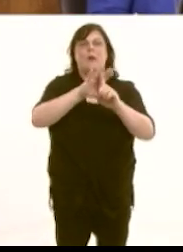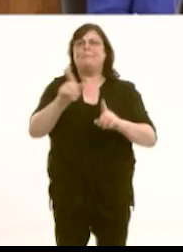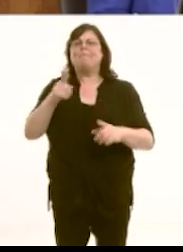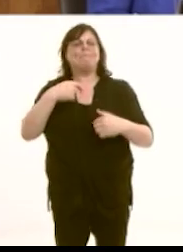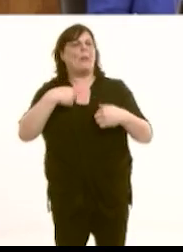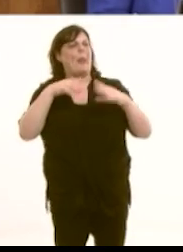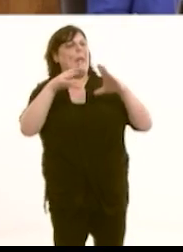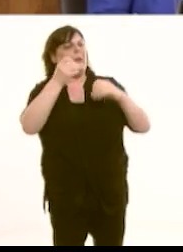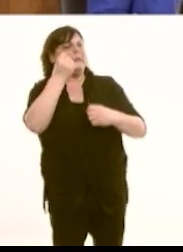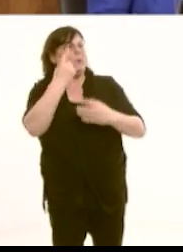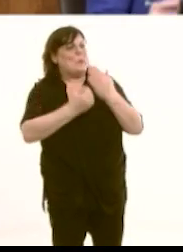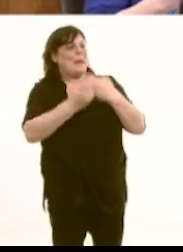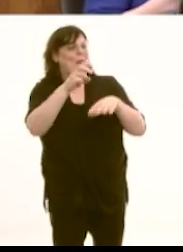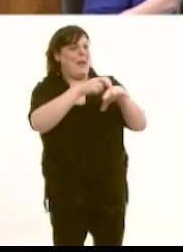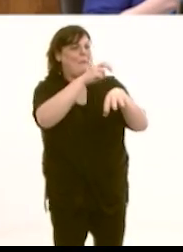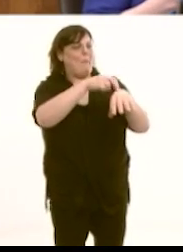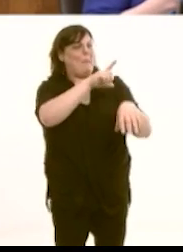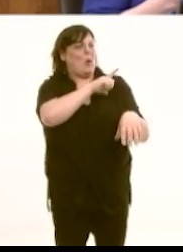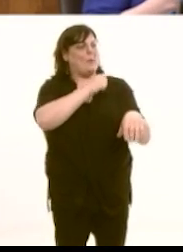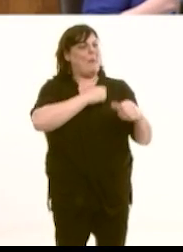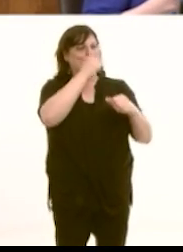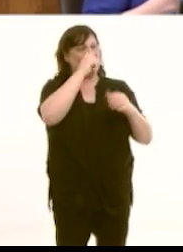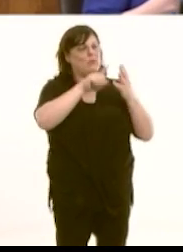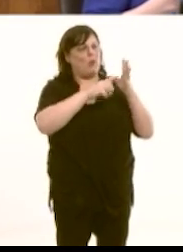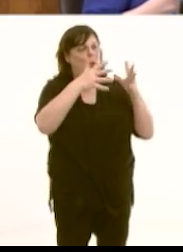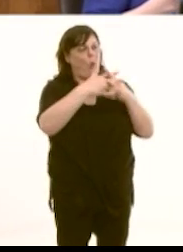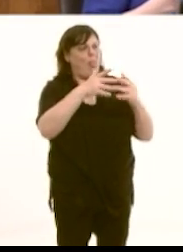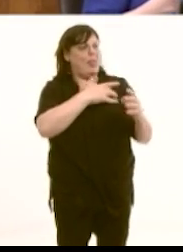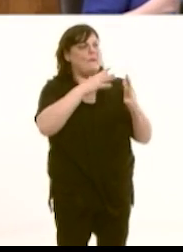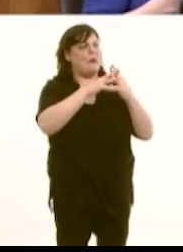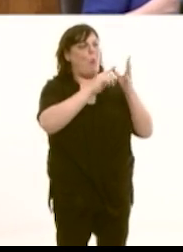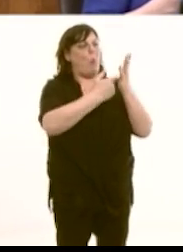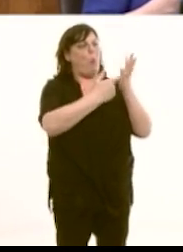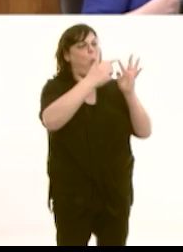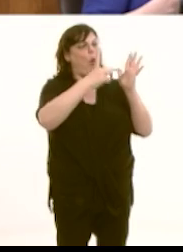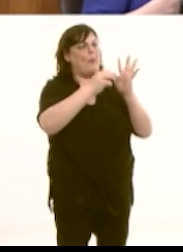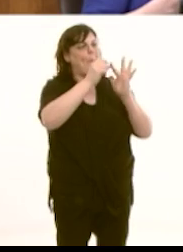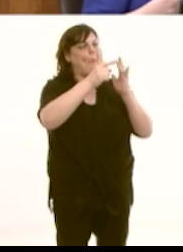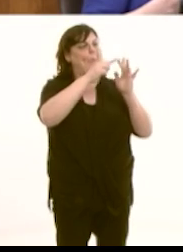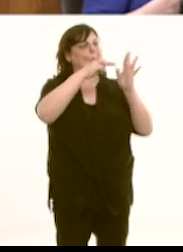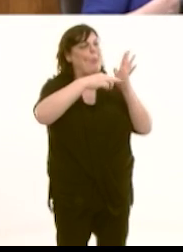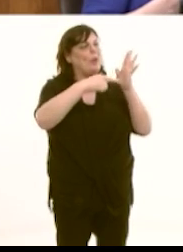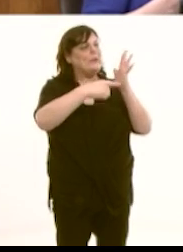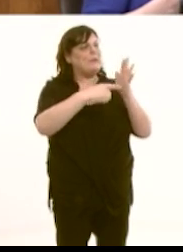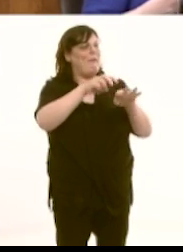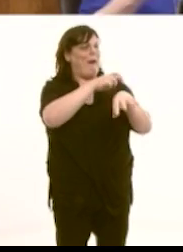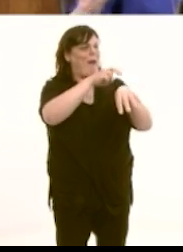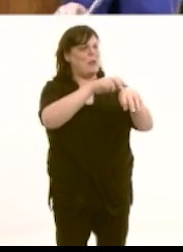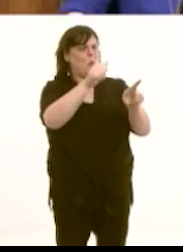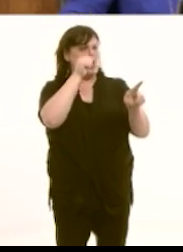sister-in-law living in the town of Warrenpoint in Ireland. A stronger signal comes from across the water, from the Republic, and therefore you pay roaming